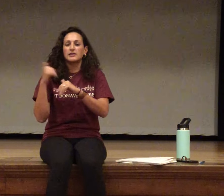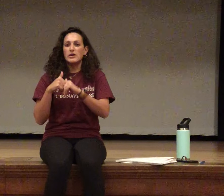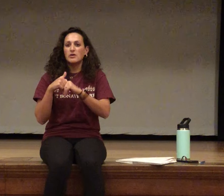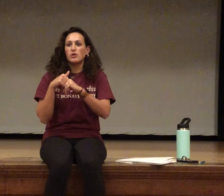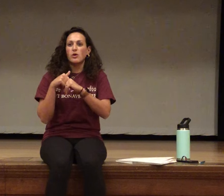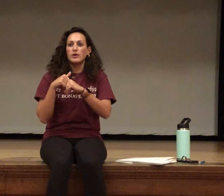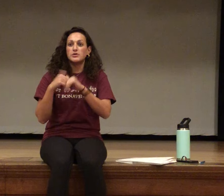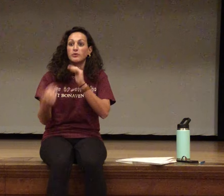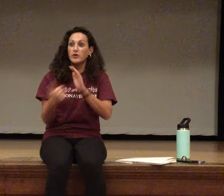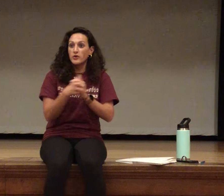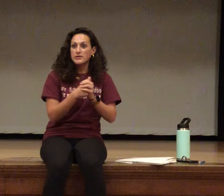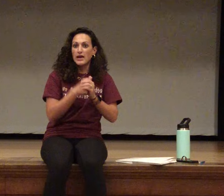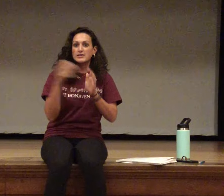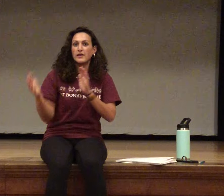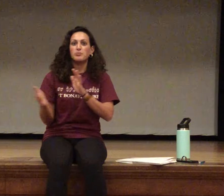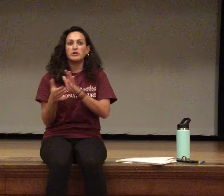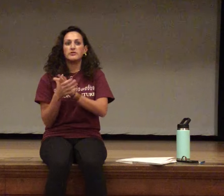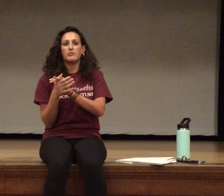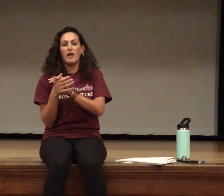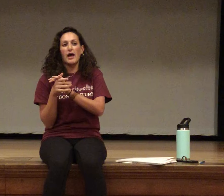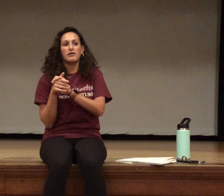then next week we're going to review those signs and then build from that